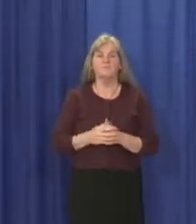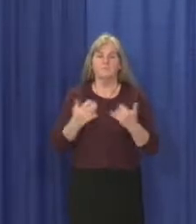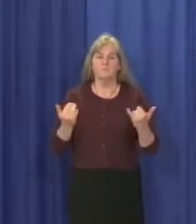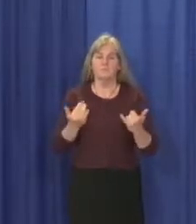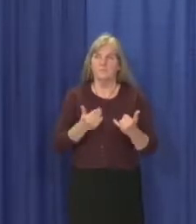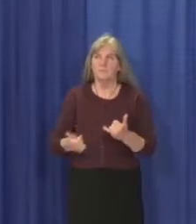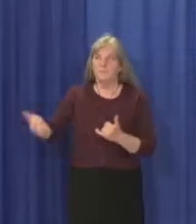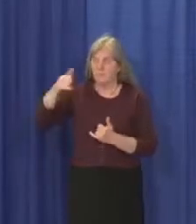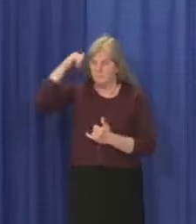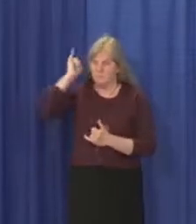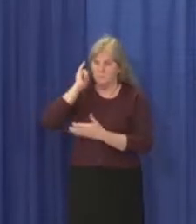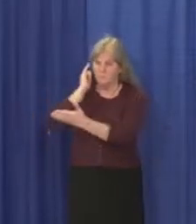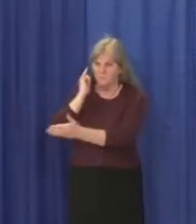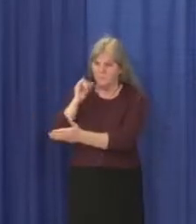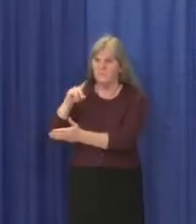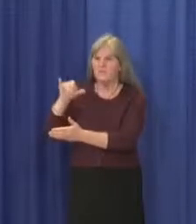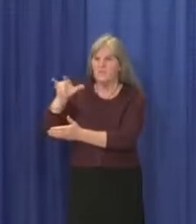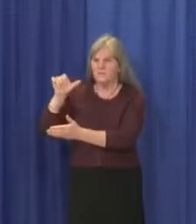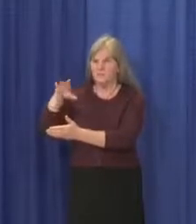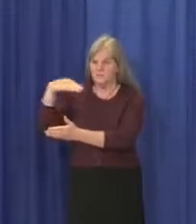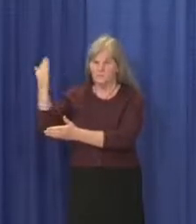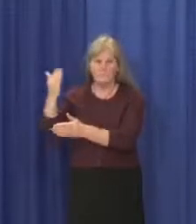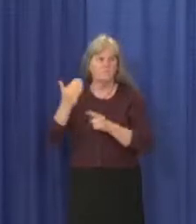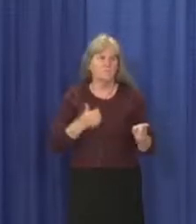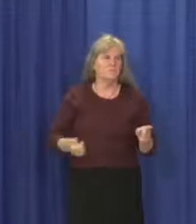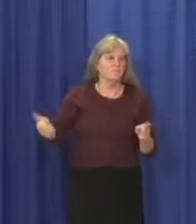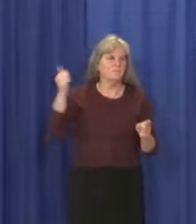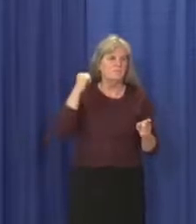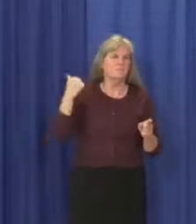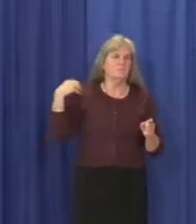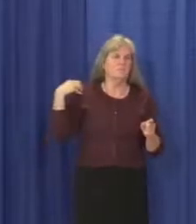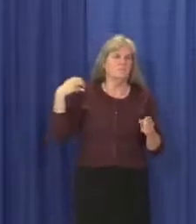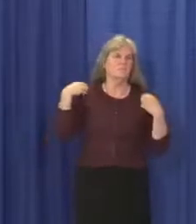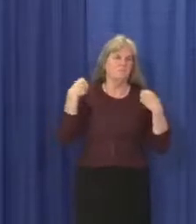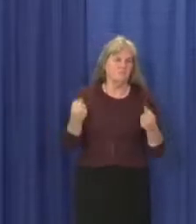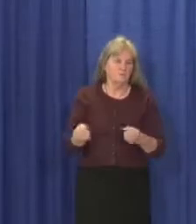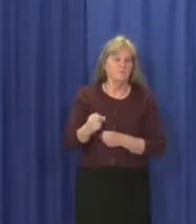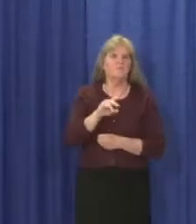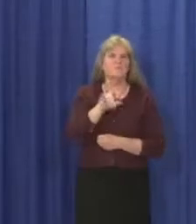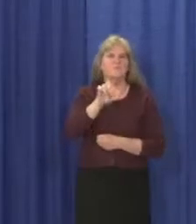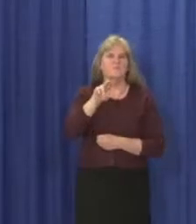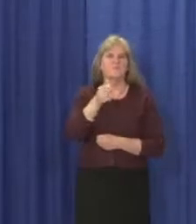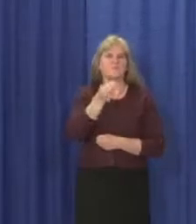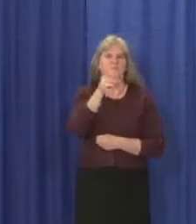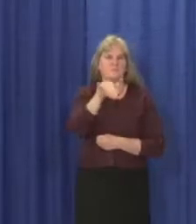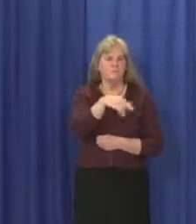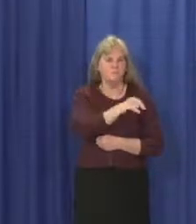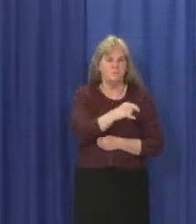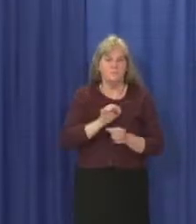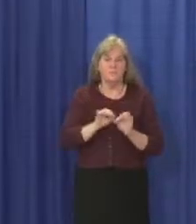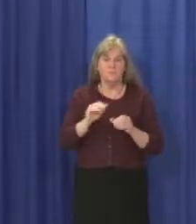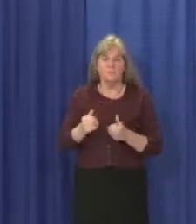We are joined by Yukon premier Sandy silver and the Chief Medical Officer of Health Doctor Brendan Hanley.